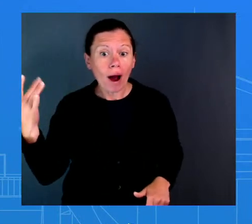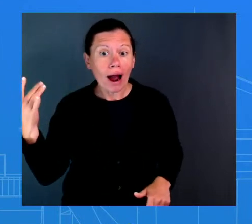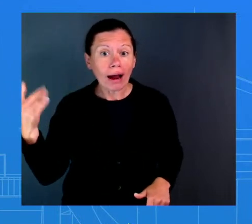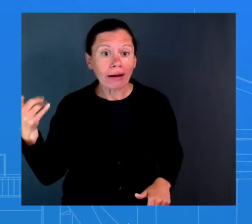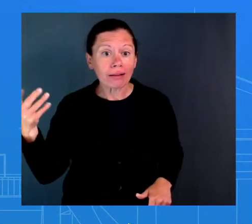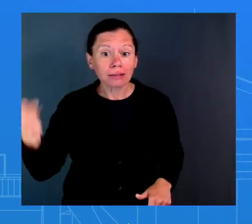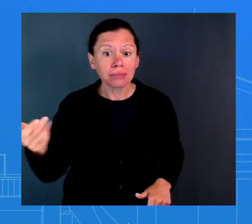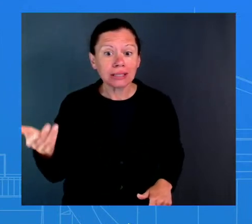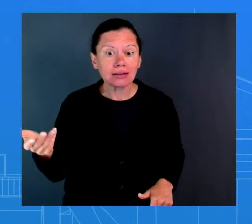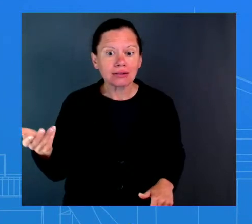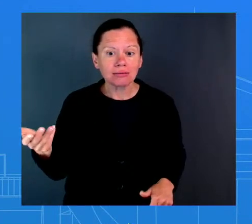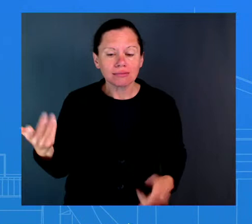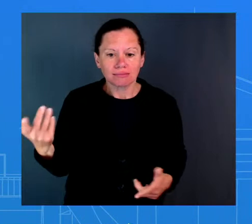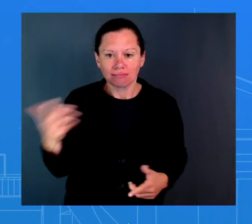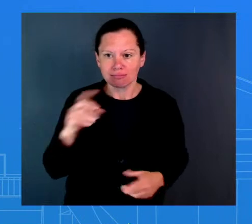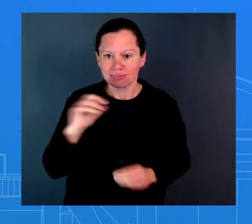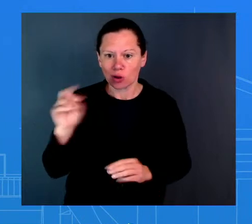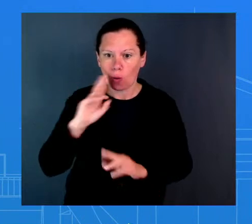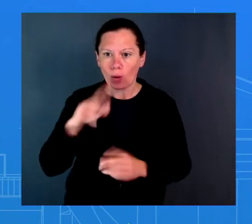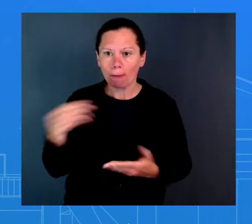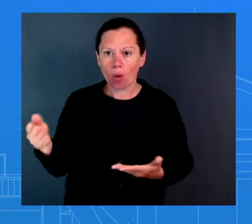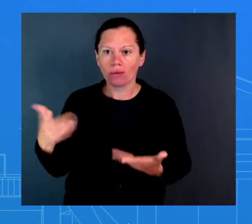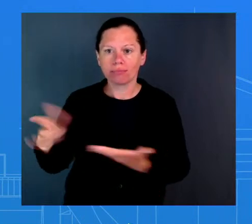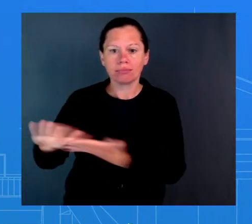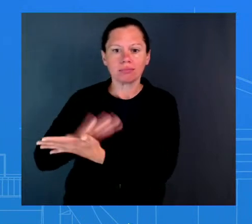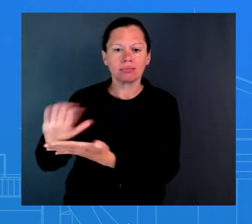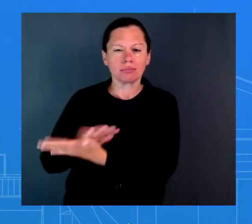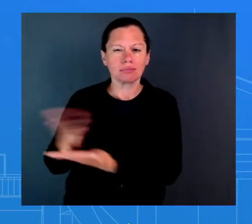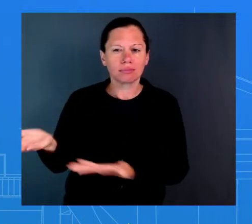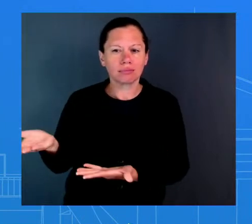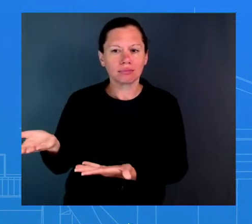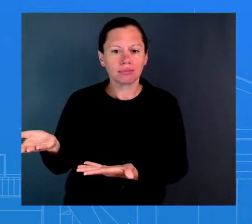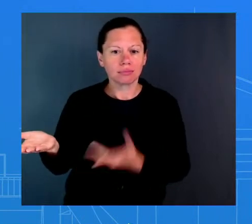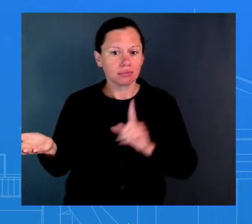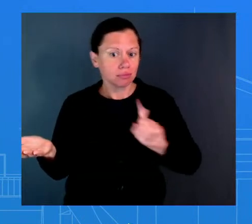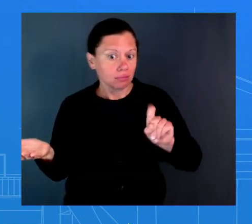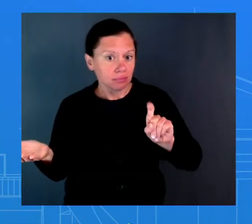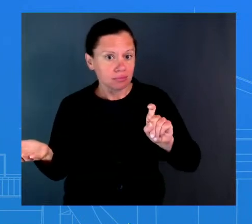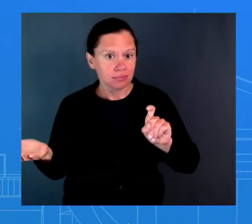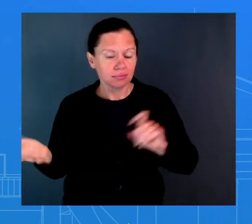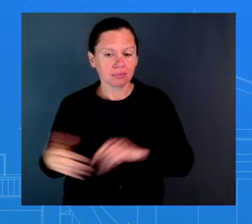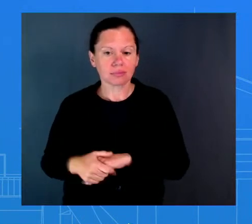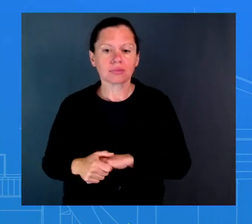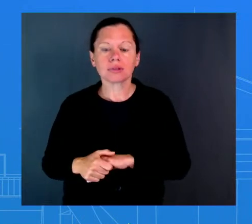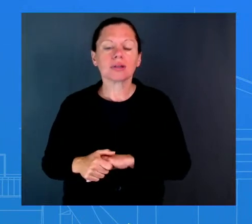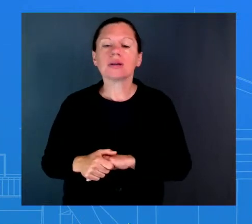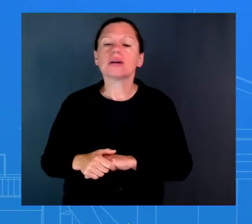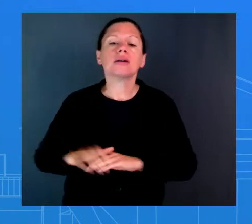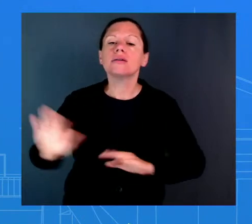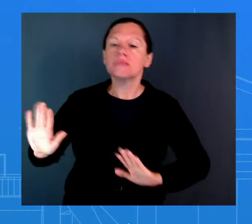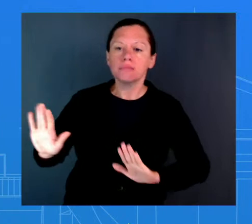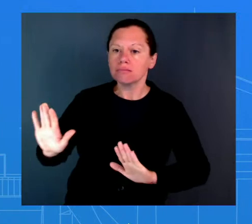In fact, when I was up on the Hill just a few days ago, I walked through in some detail -- and I don't have the notes in front of me --